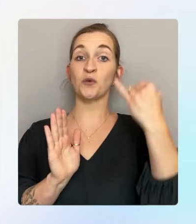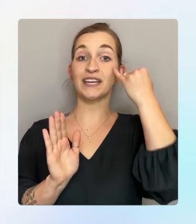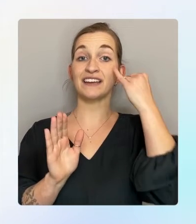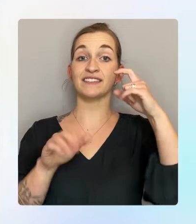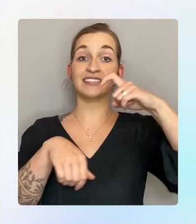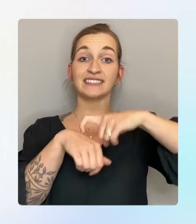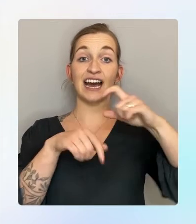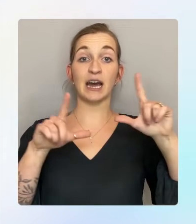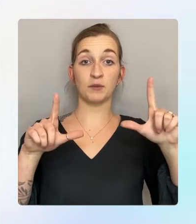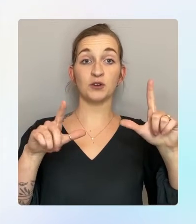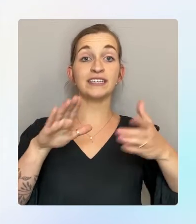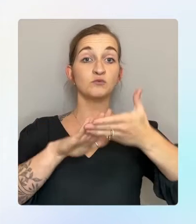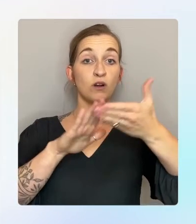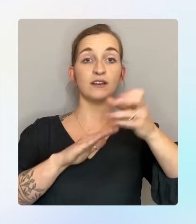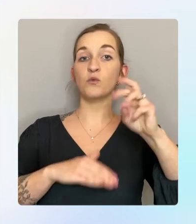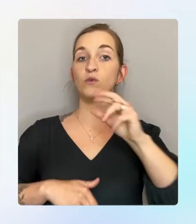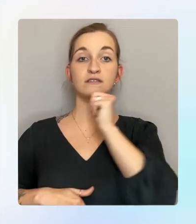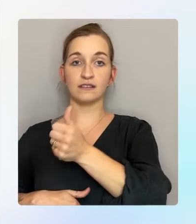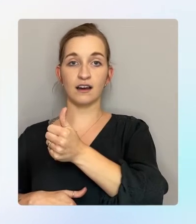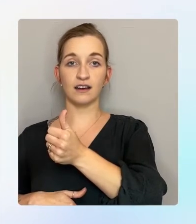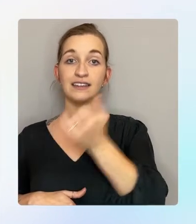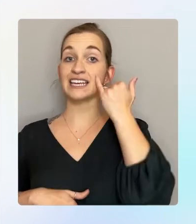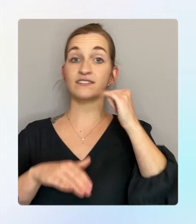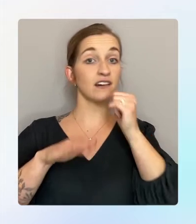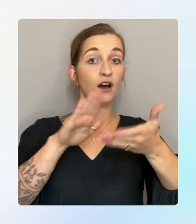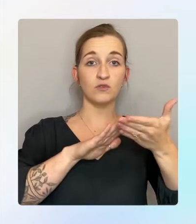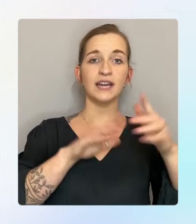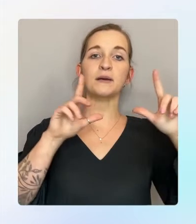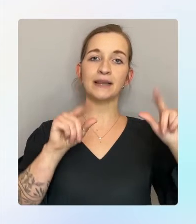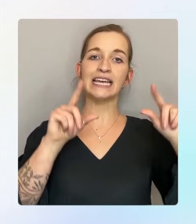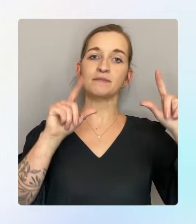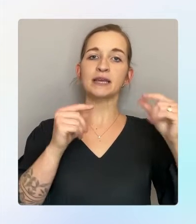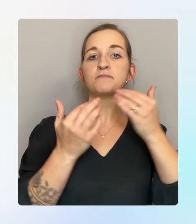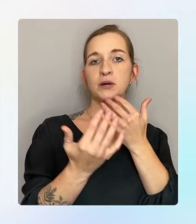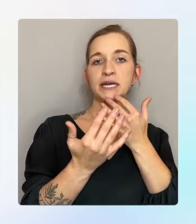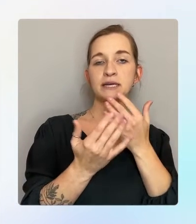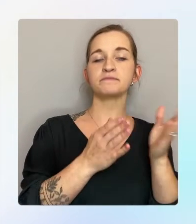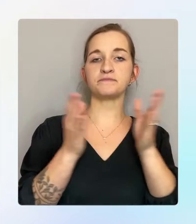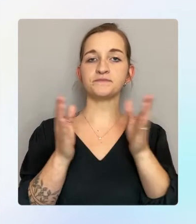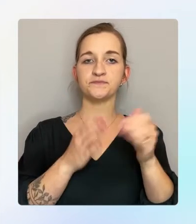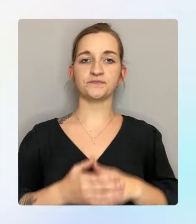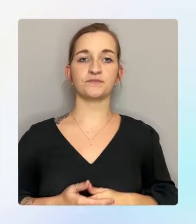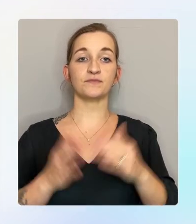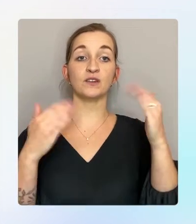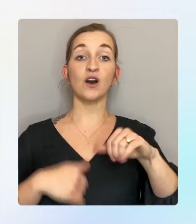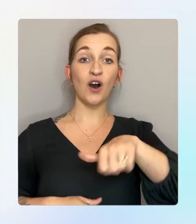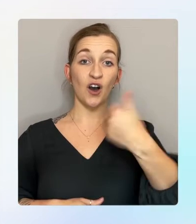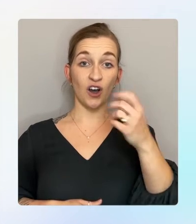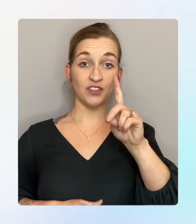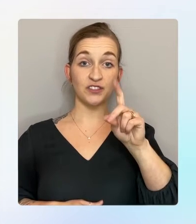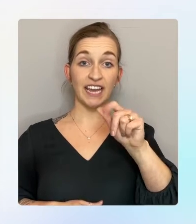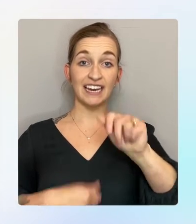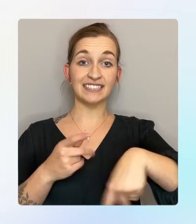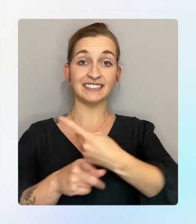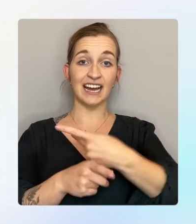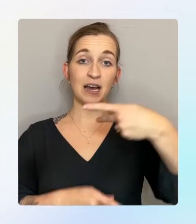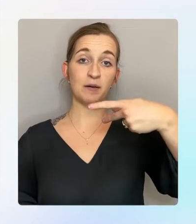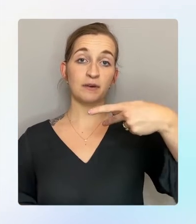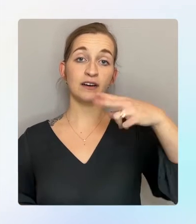which gives us the blinking behavior. Another important data type is the "pulse." A pulse is an instantaneous signal change